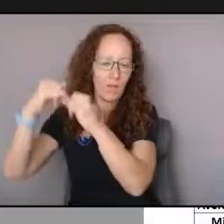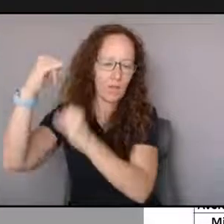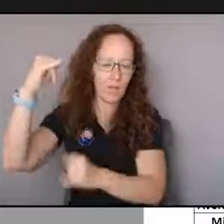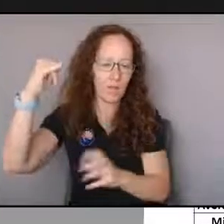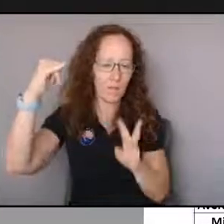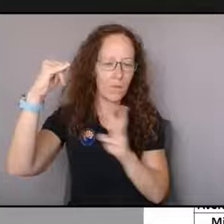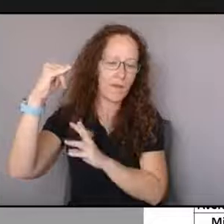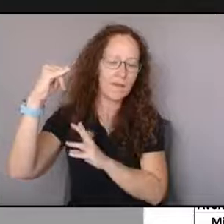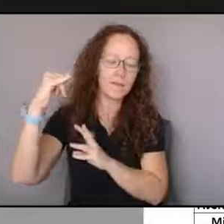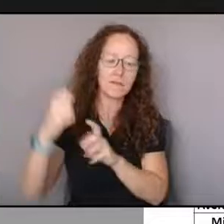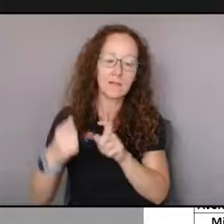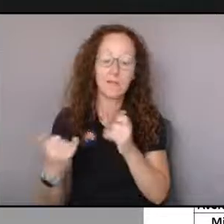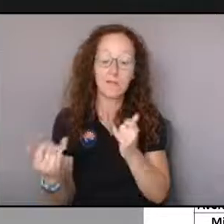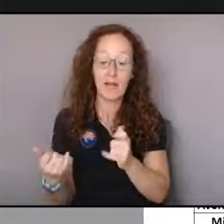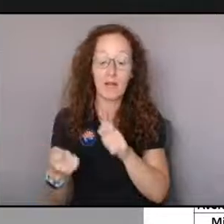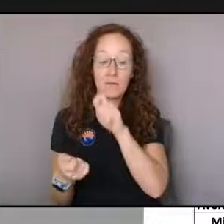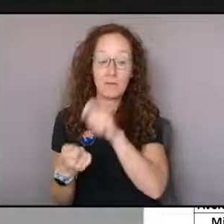THAT ARE VERY ACTIVE RIGHT NOW.